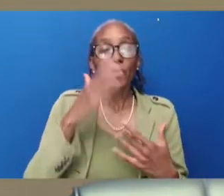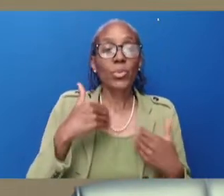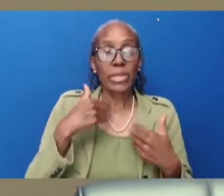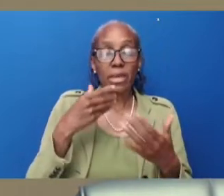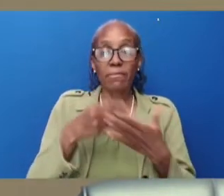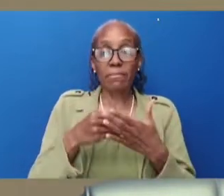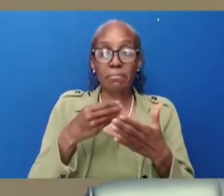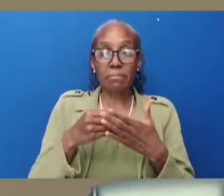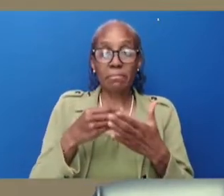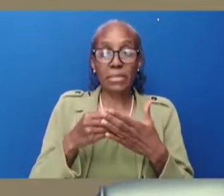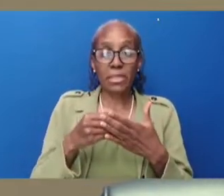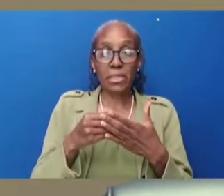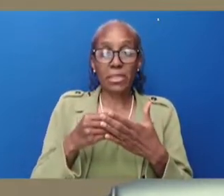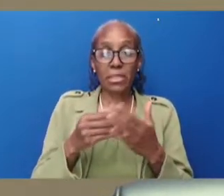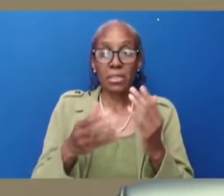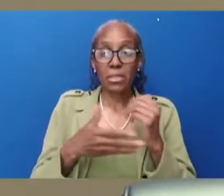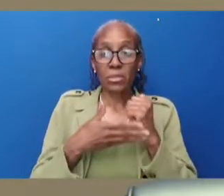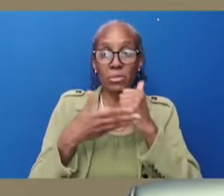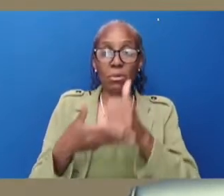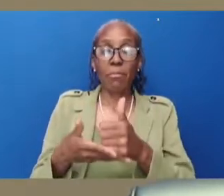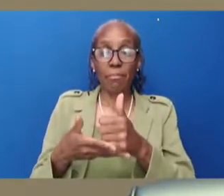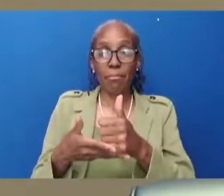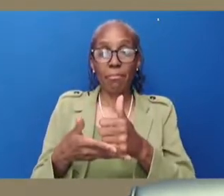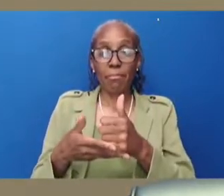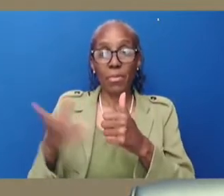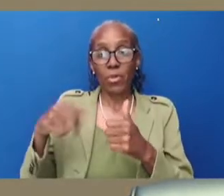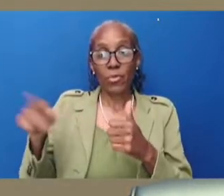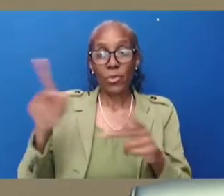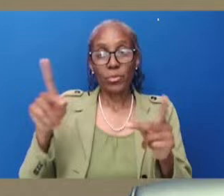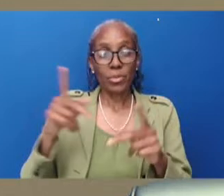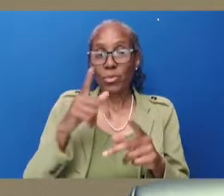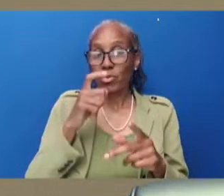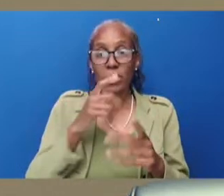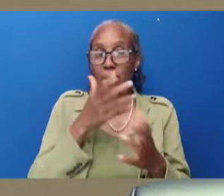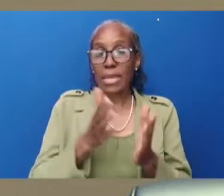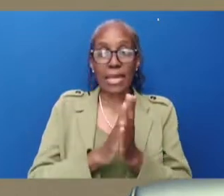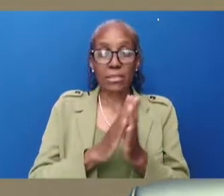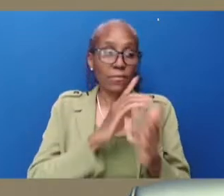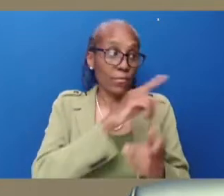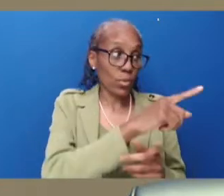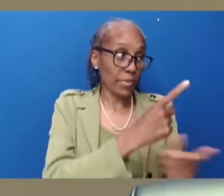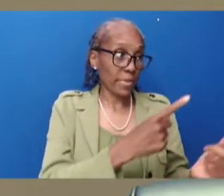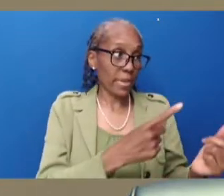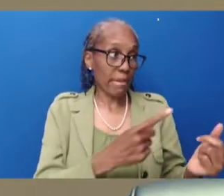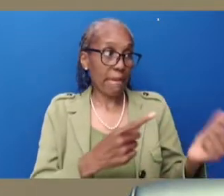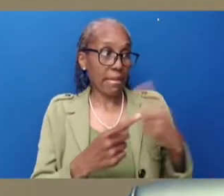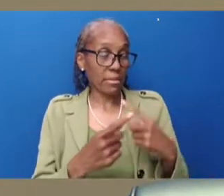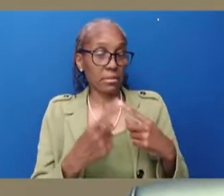MY CONCERN IS